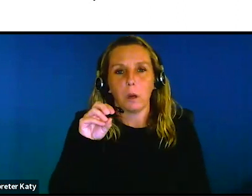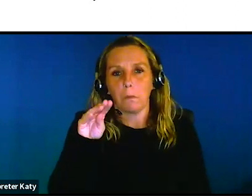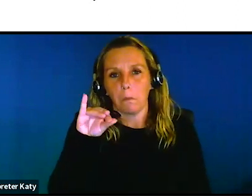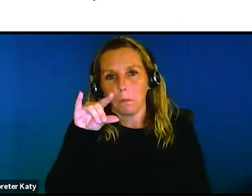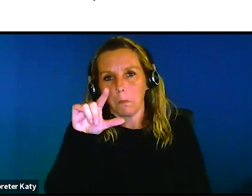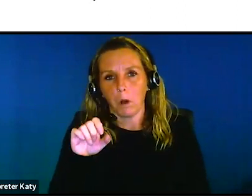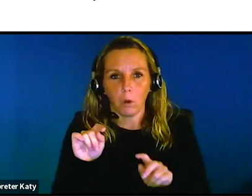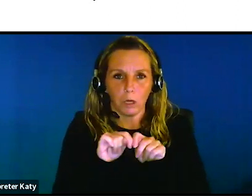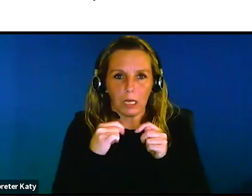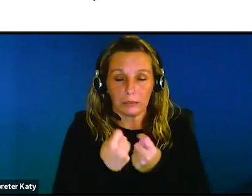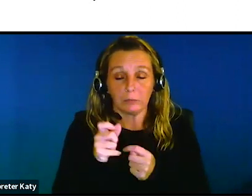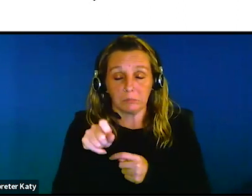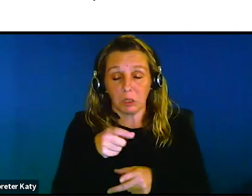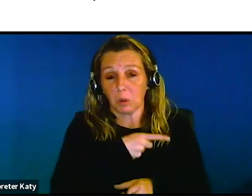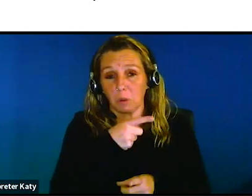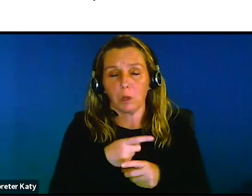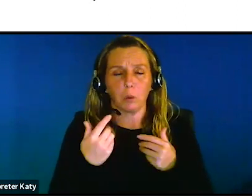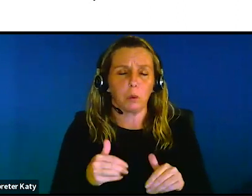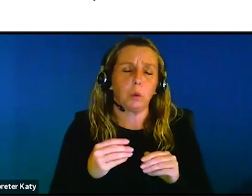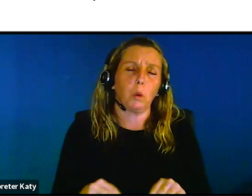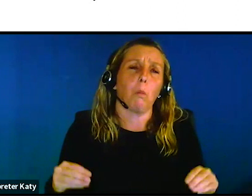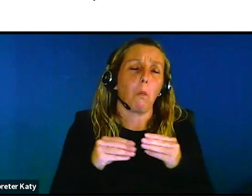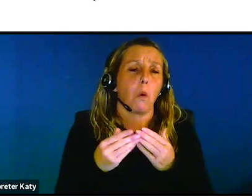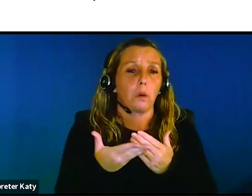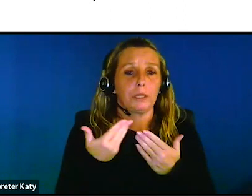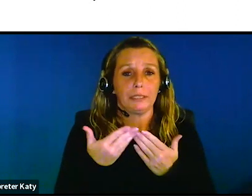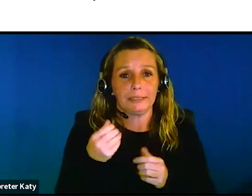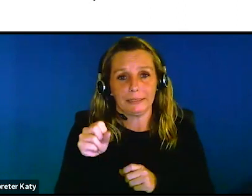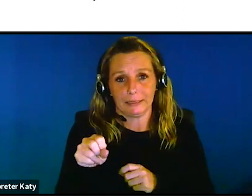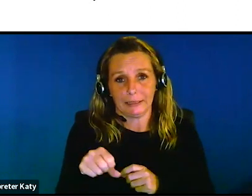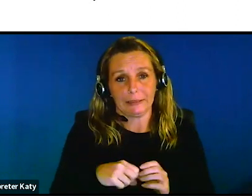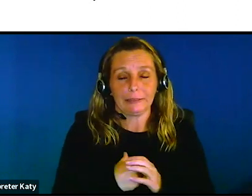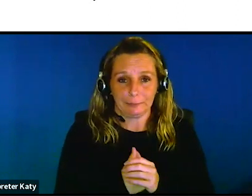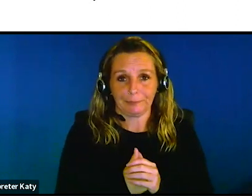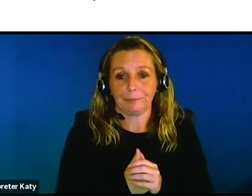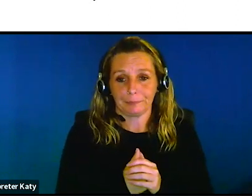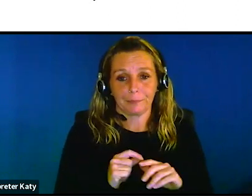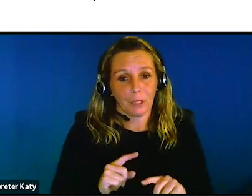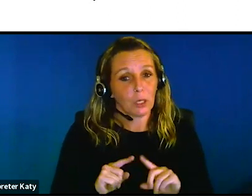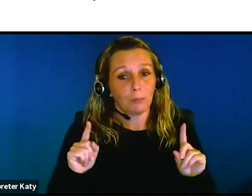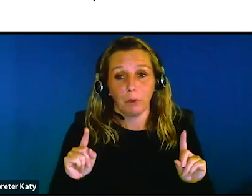that that's that makes it so much easier. But if it's something where somebody